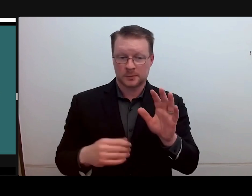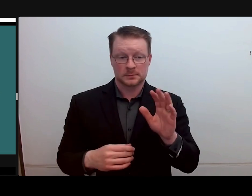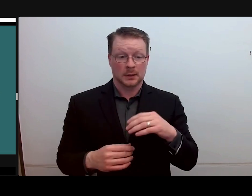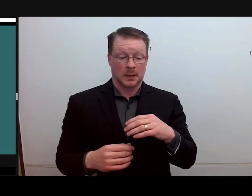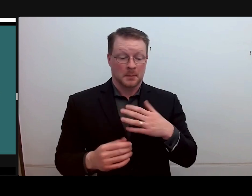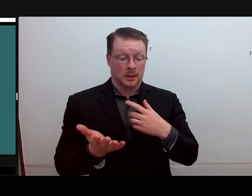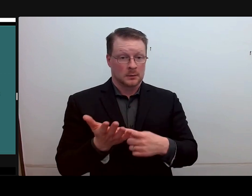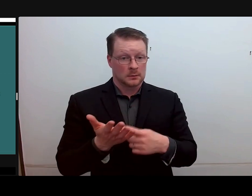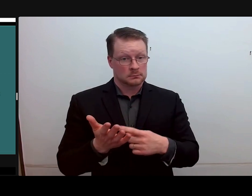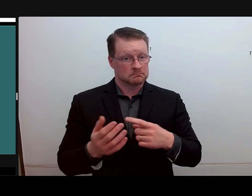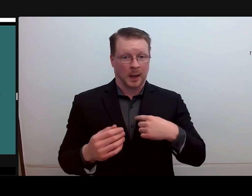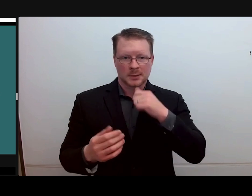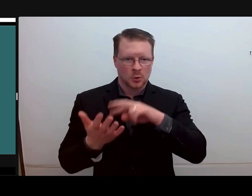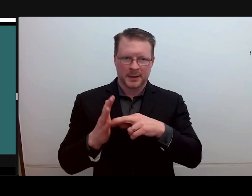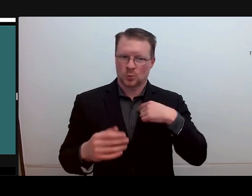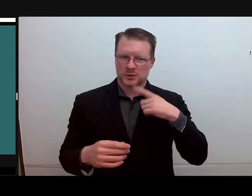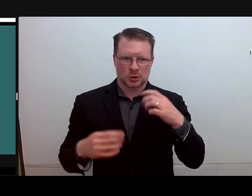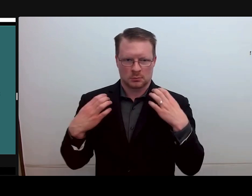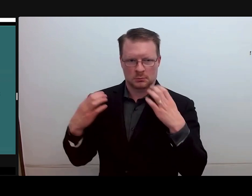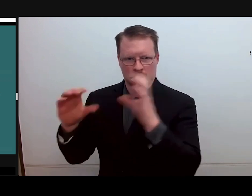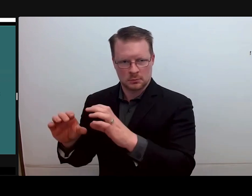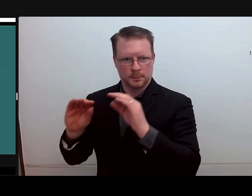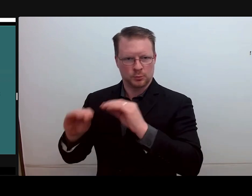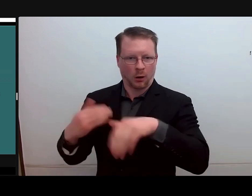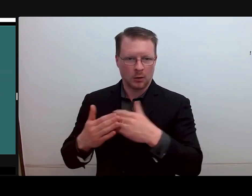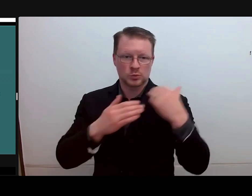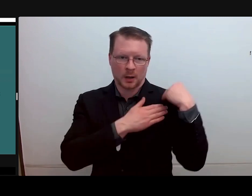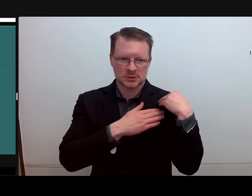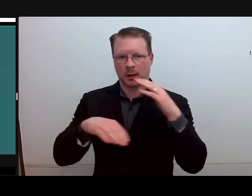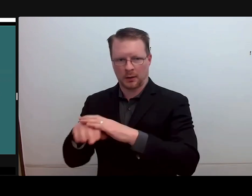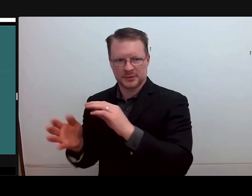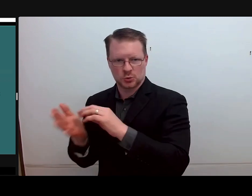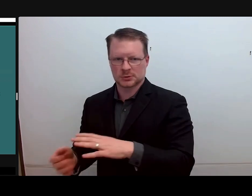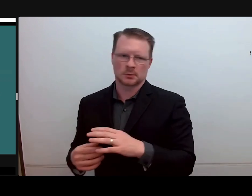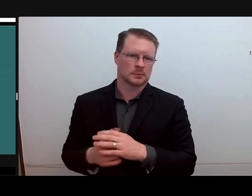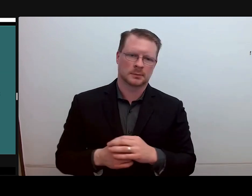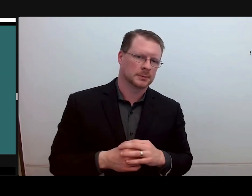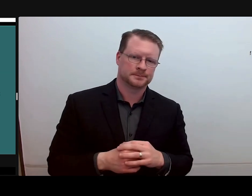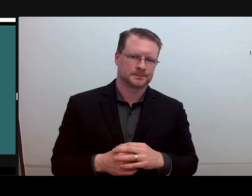But to be clear, I don't mean that we need to put all of the onus on the student.